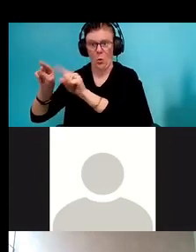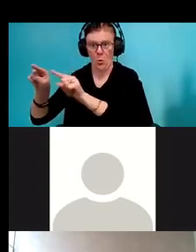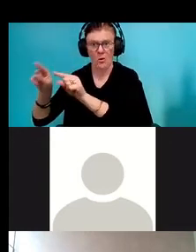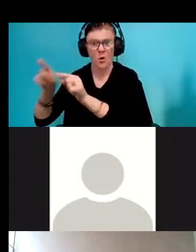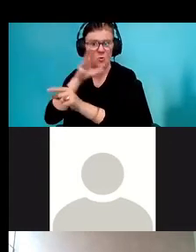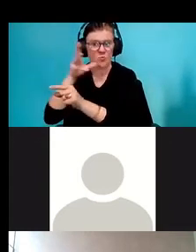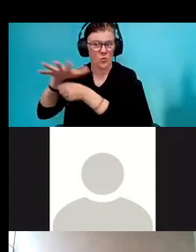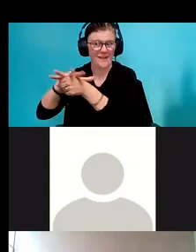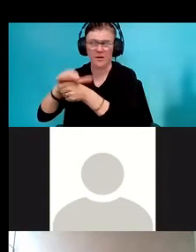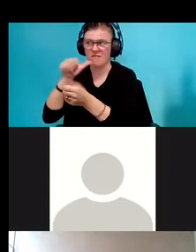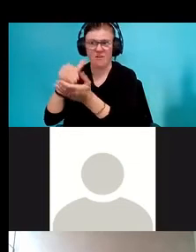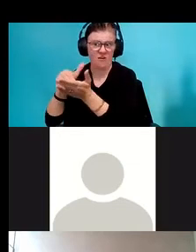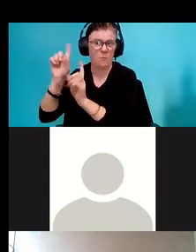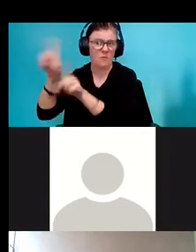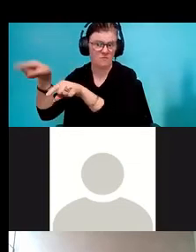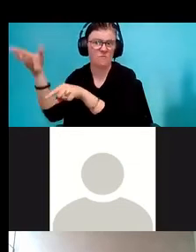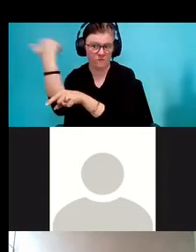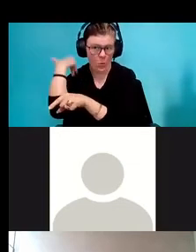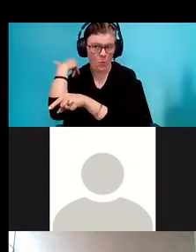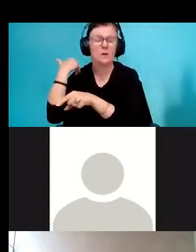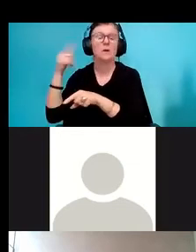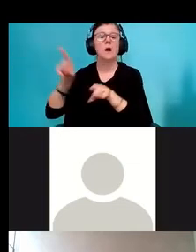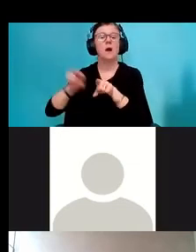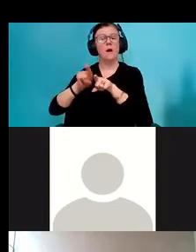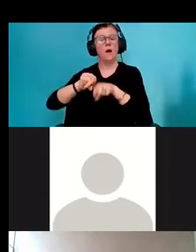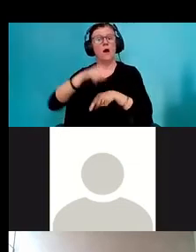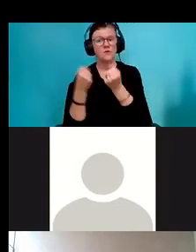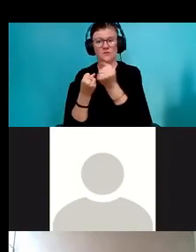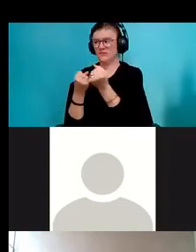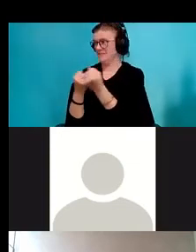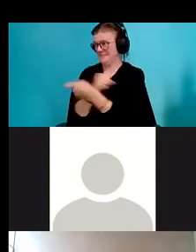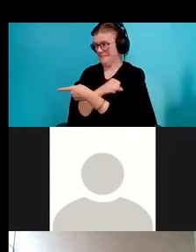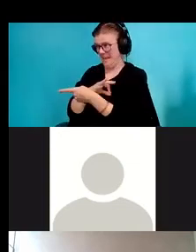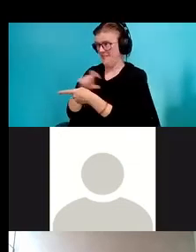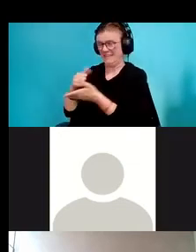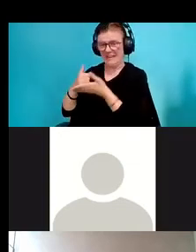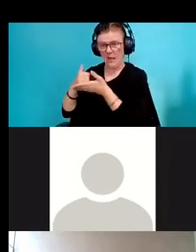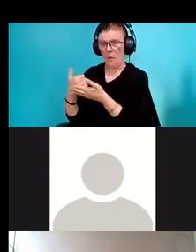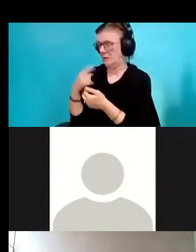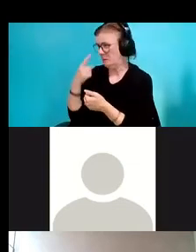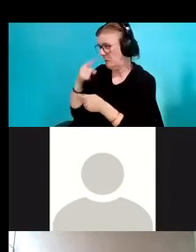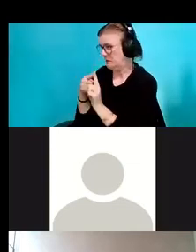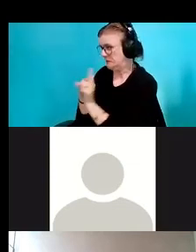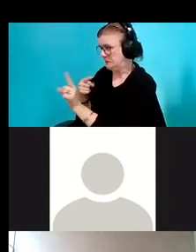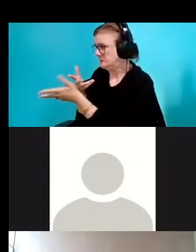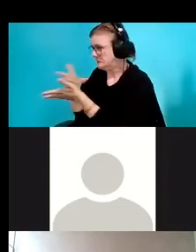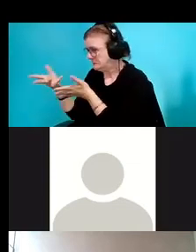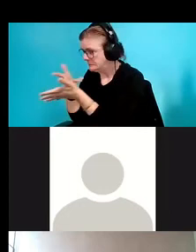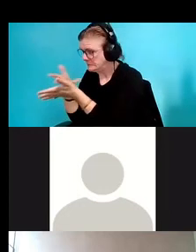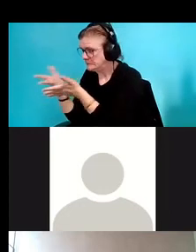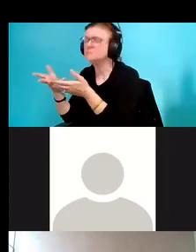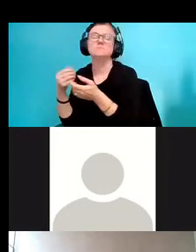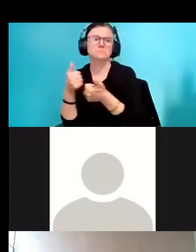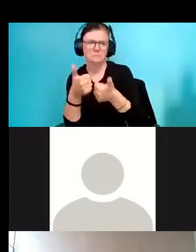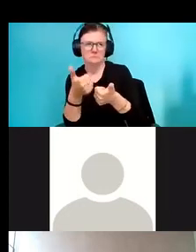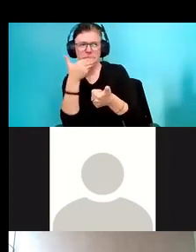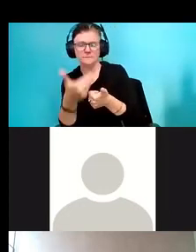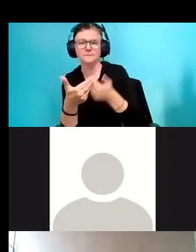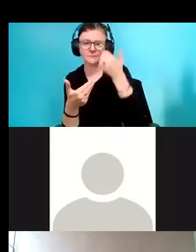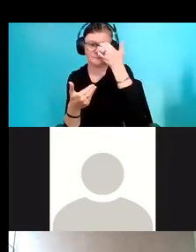as well as support the staff in our other programs when they needed a bit of guidance and expertise. We found that, though her caseload decreased,